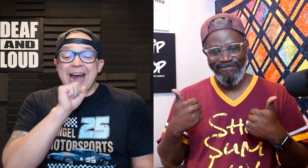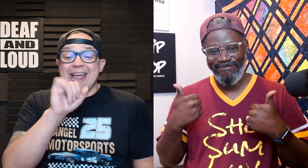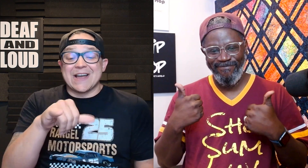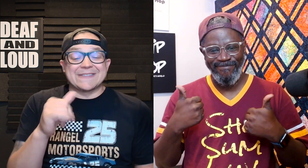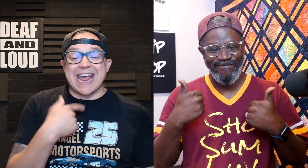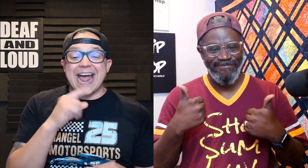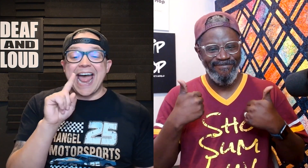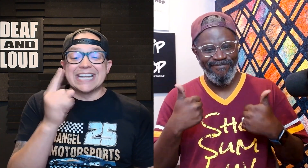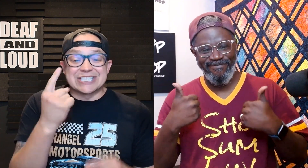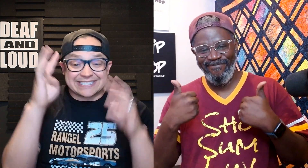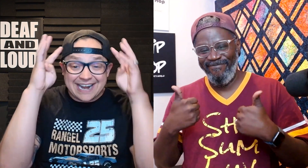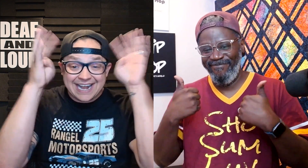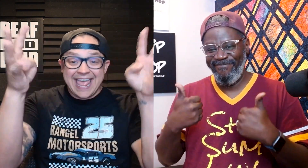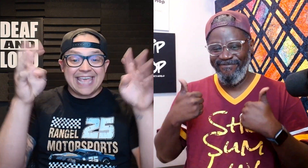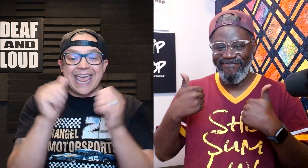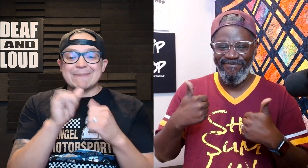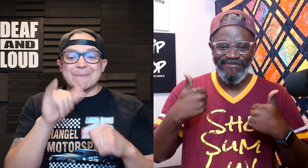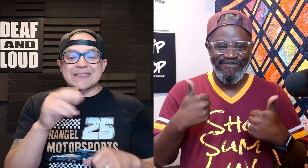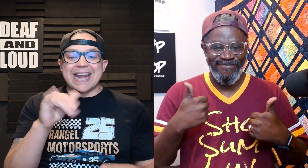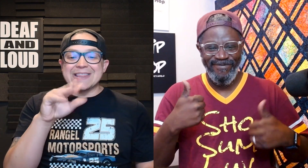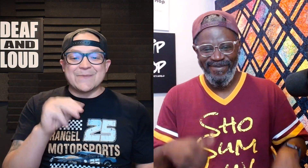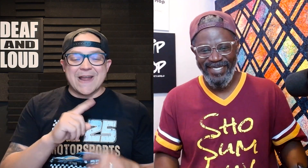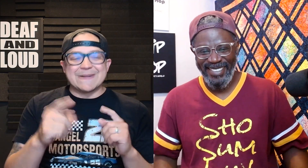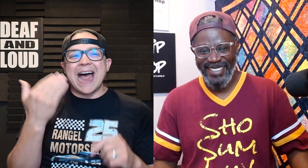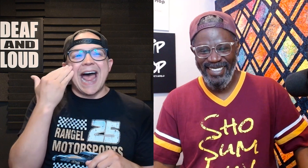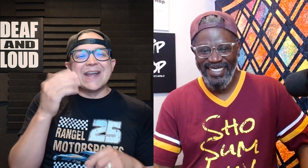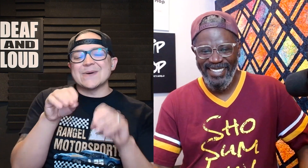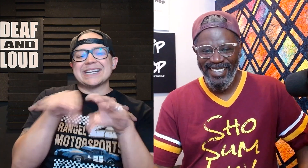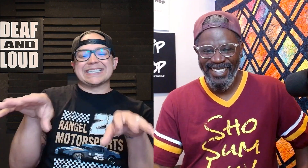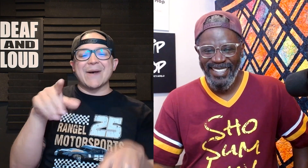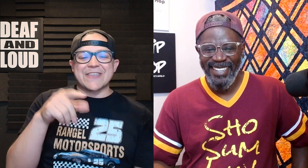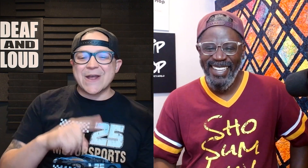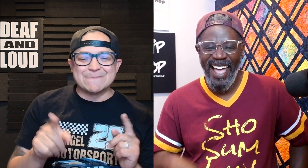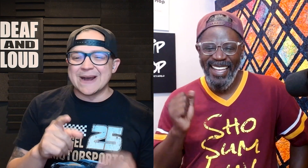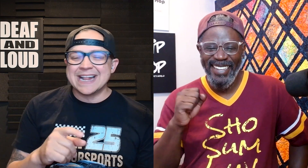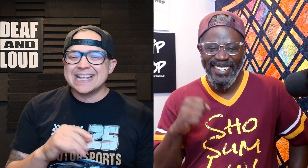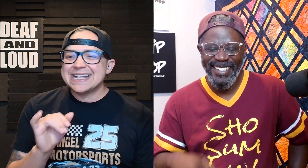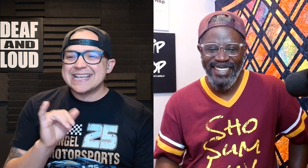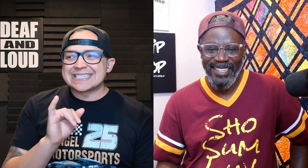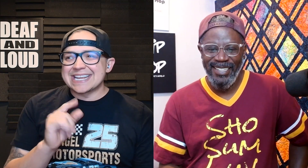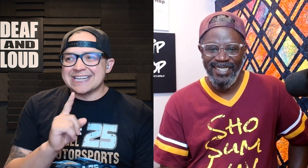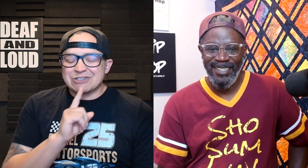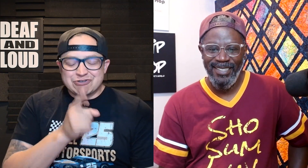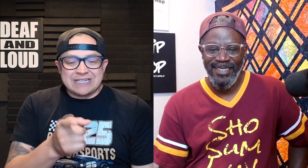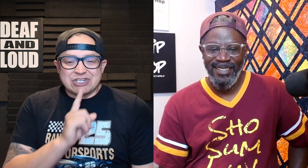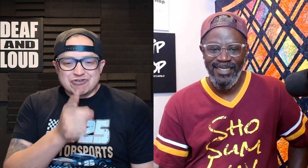I love that, I just came up with that on a whim, I know it's out there, but it's like, it's true.